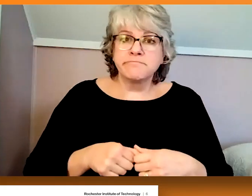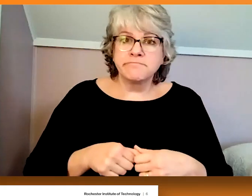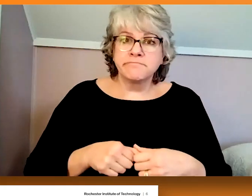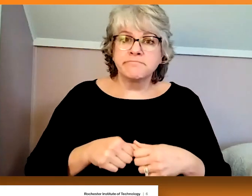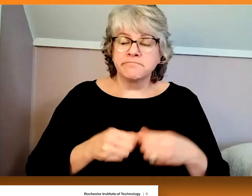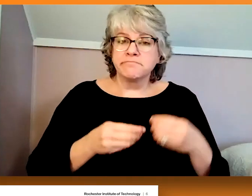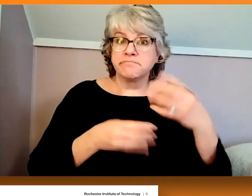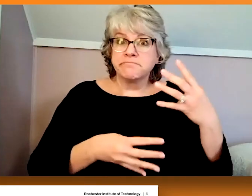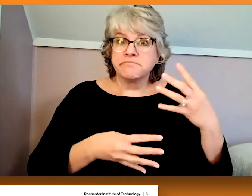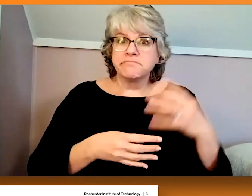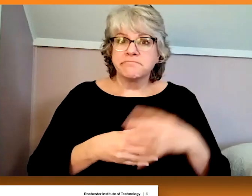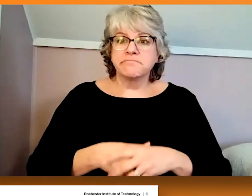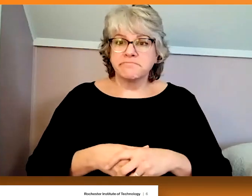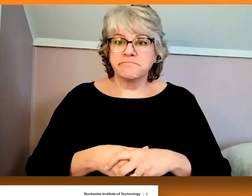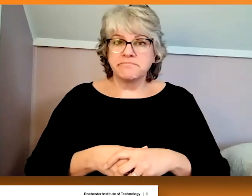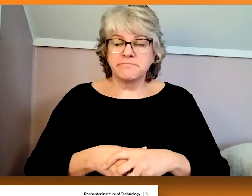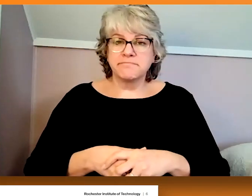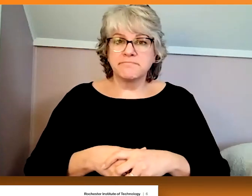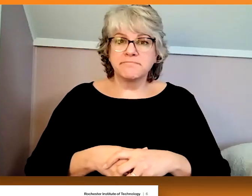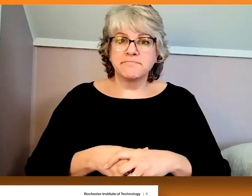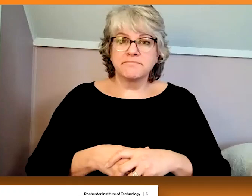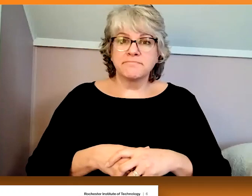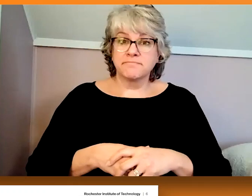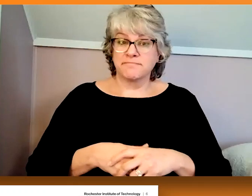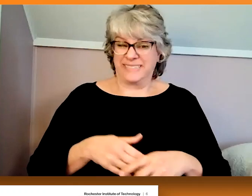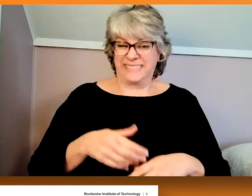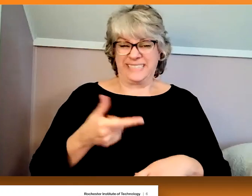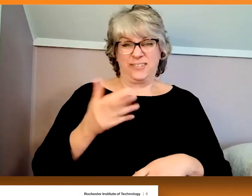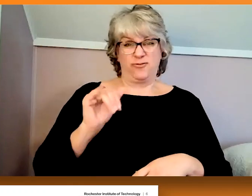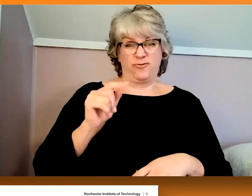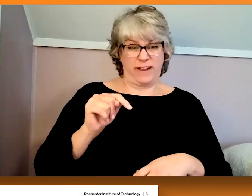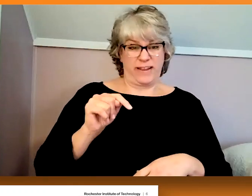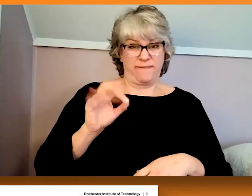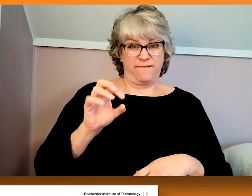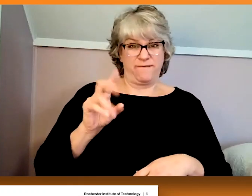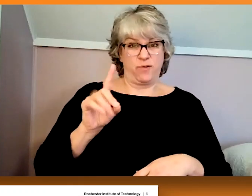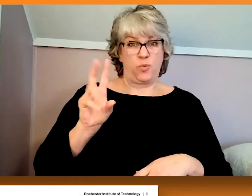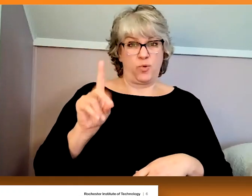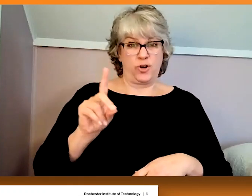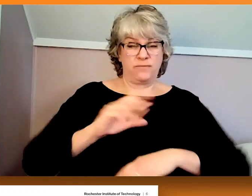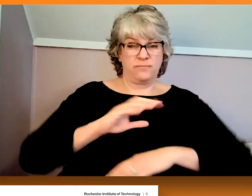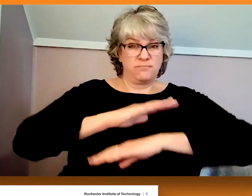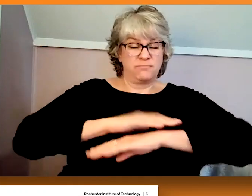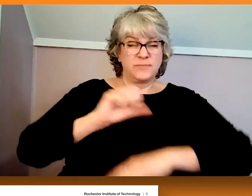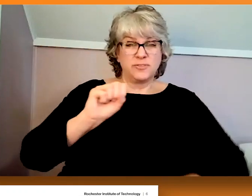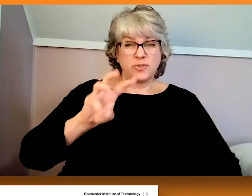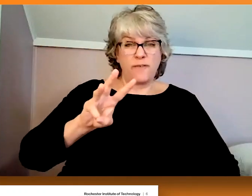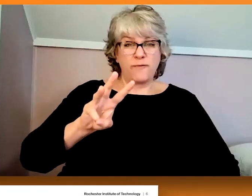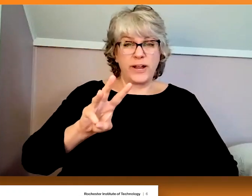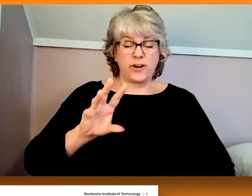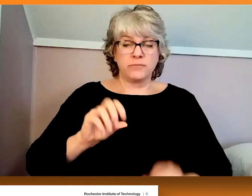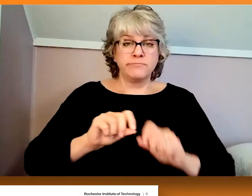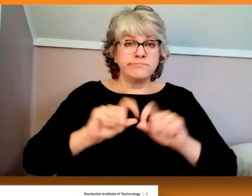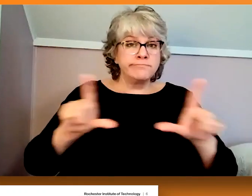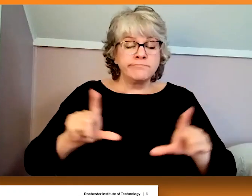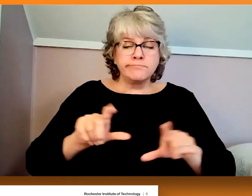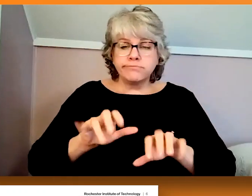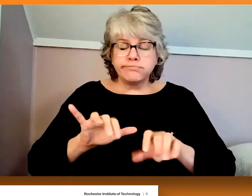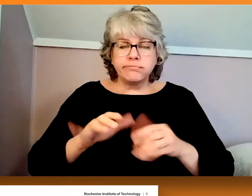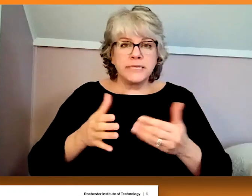and I think this platform is very user-friendly. I love it. It has some great tutorials